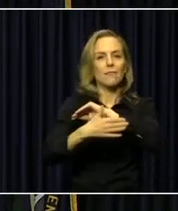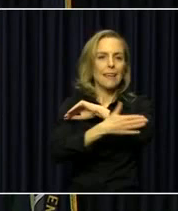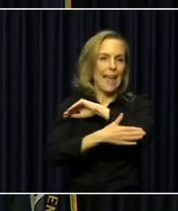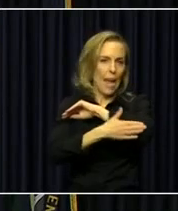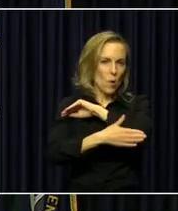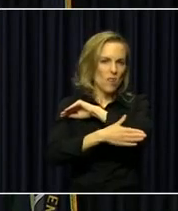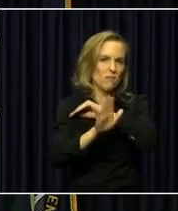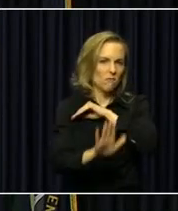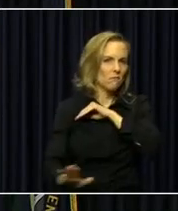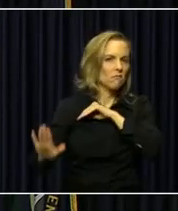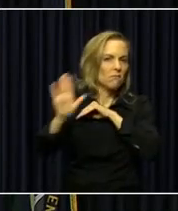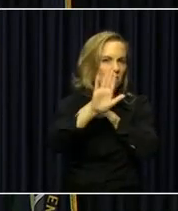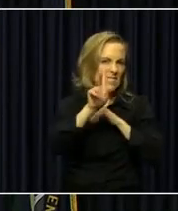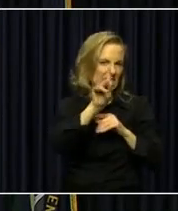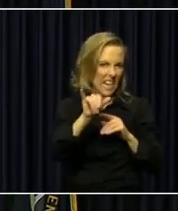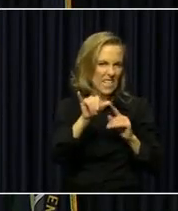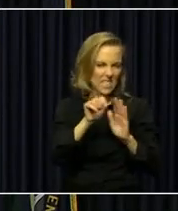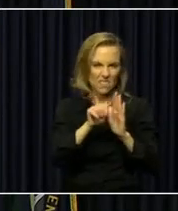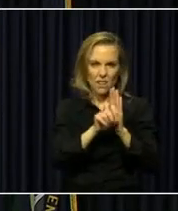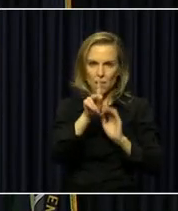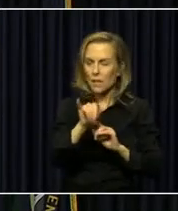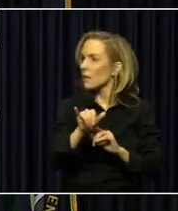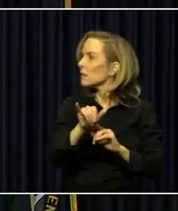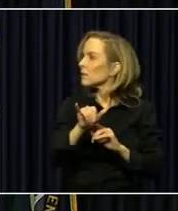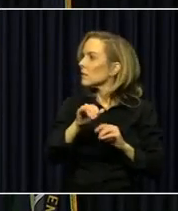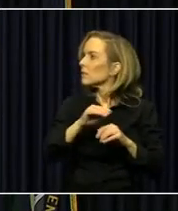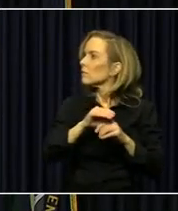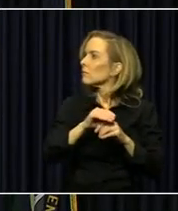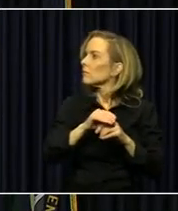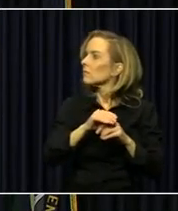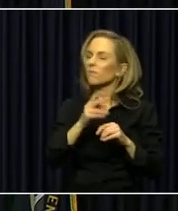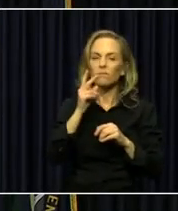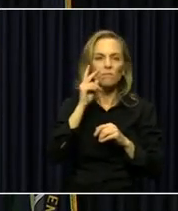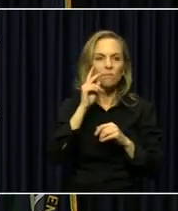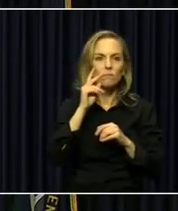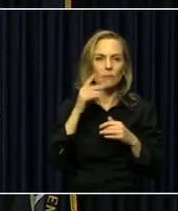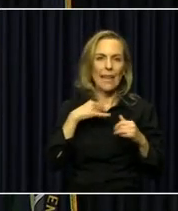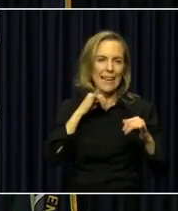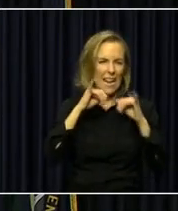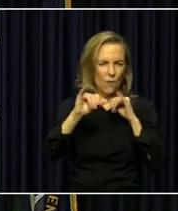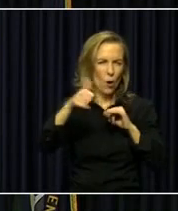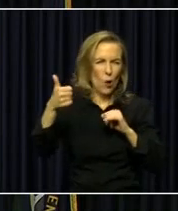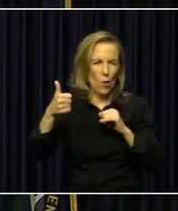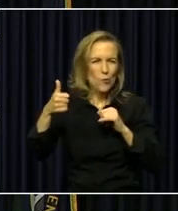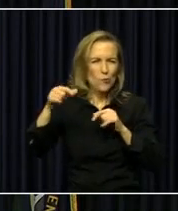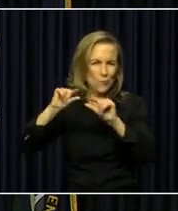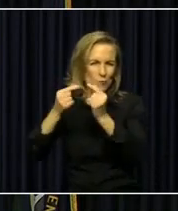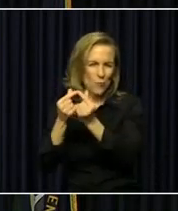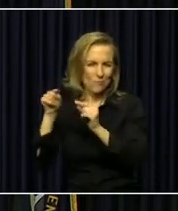WHAT'S HAPPENED THERE, HOW IT IS NOT ONLY SPREAD BUT NURSING